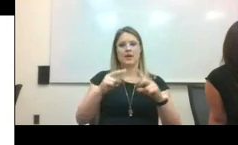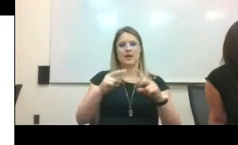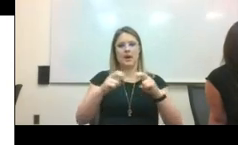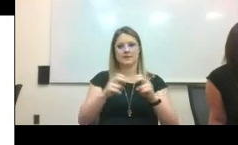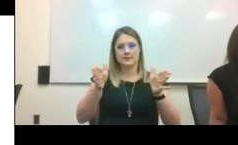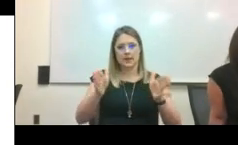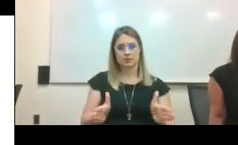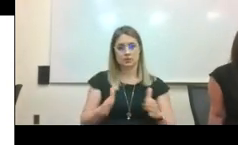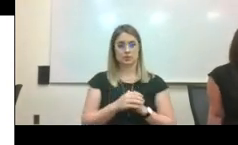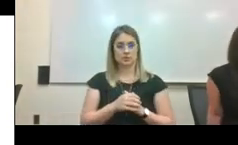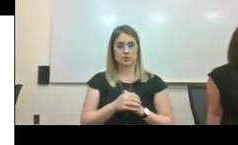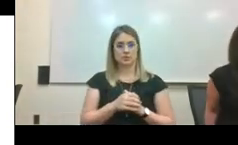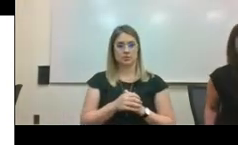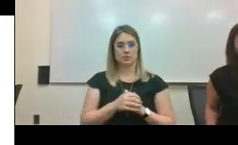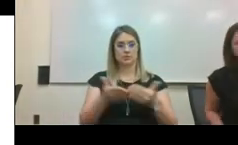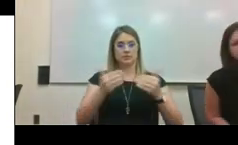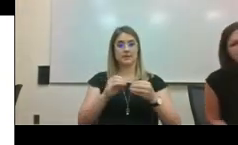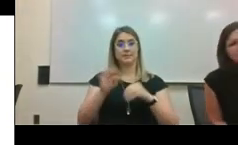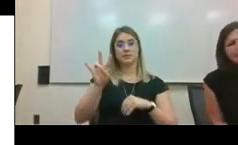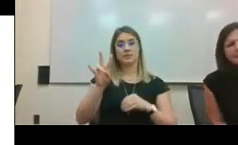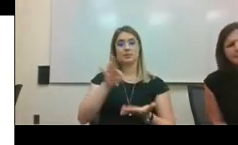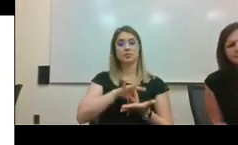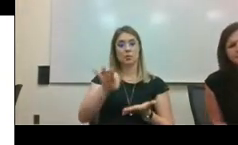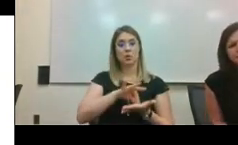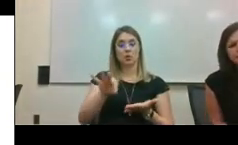Then extra scoring, we really needed to use video.